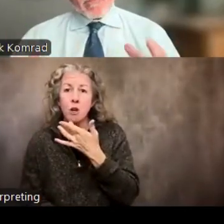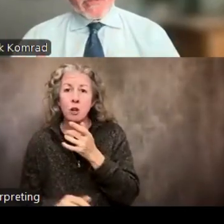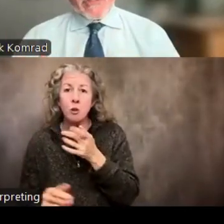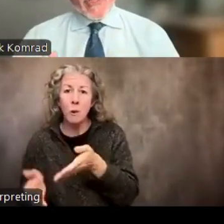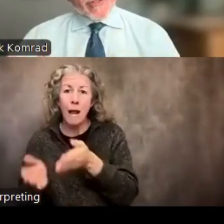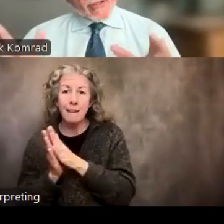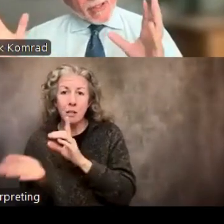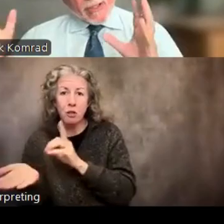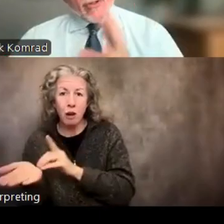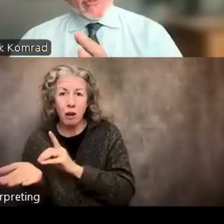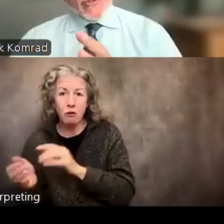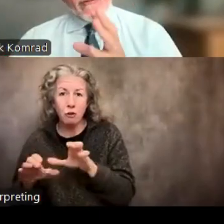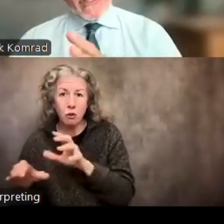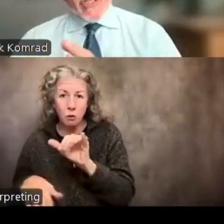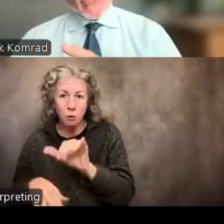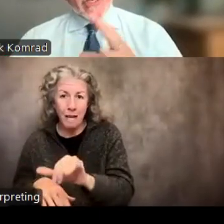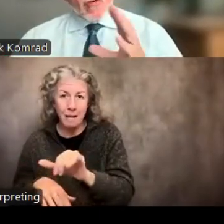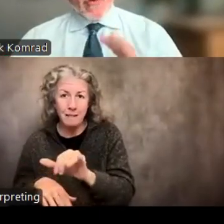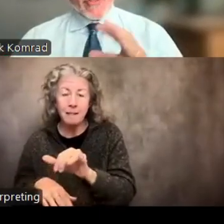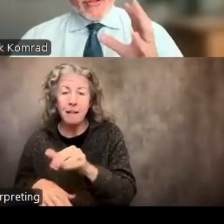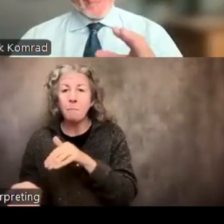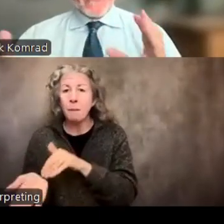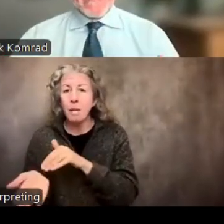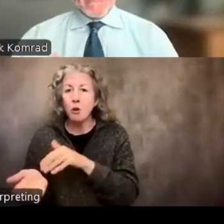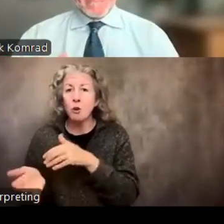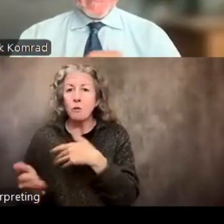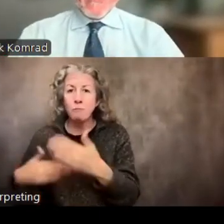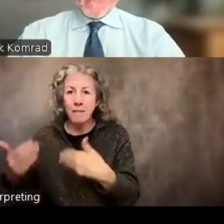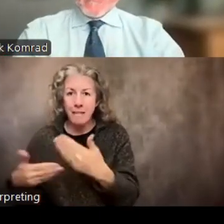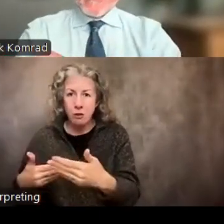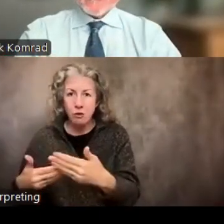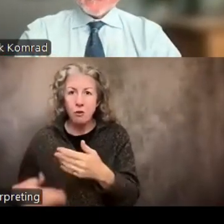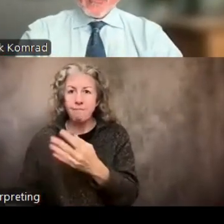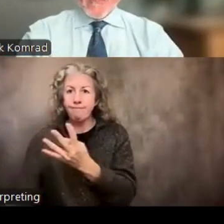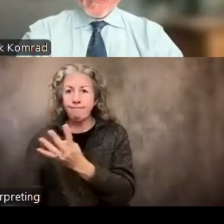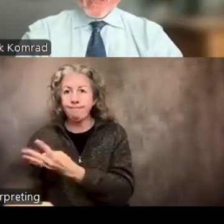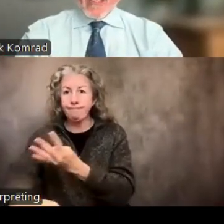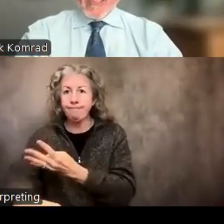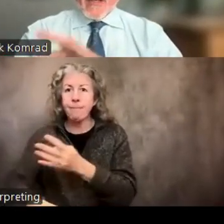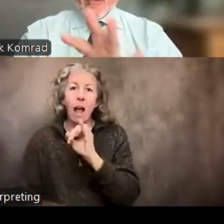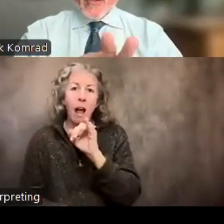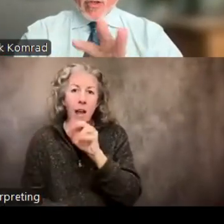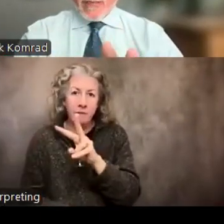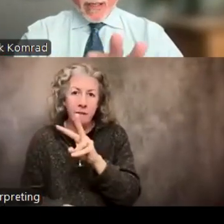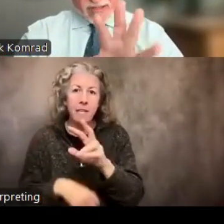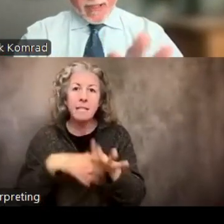procedure to a physician in order to do the deed to terminate their life, and we'll talk about some of the